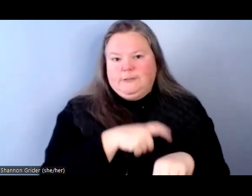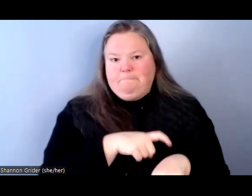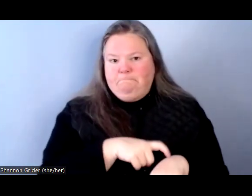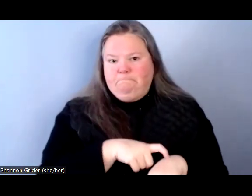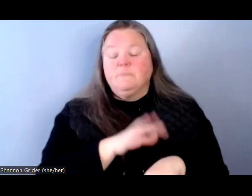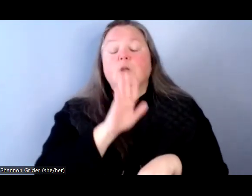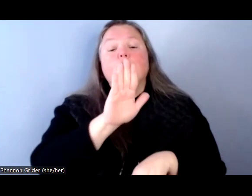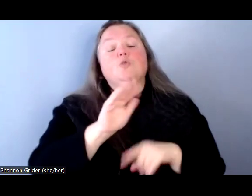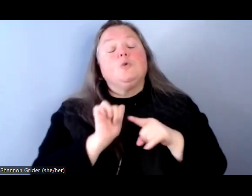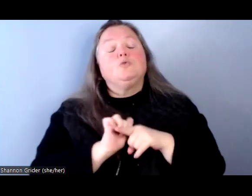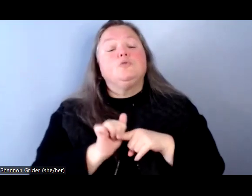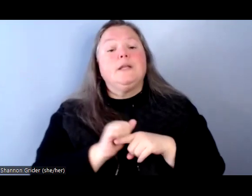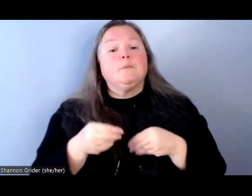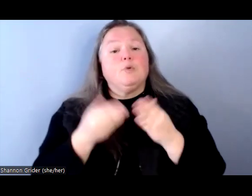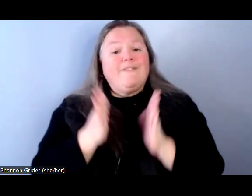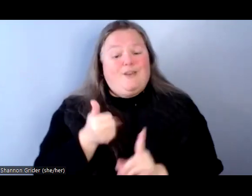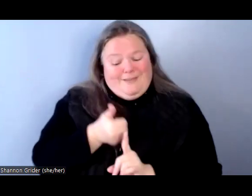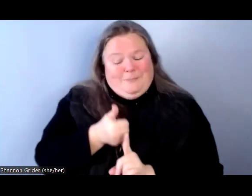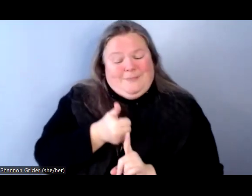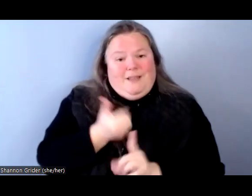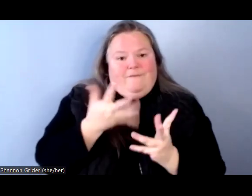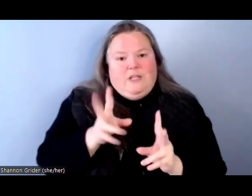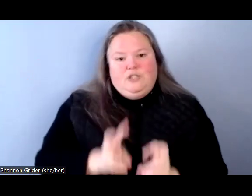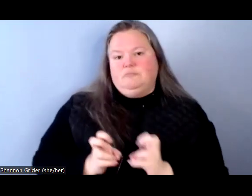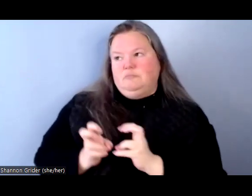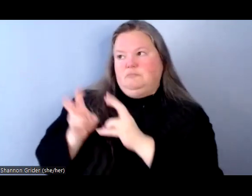As I mention before, your training provider has already entered